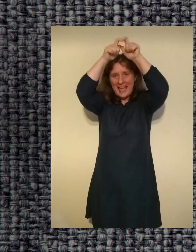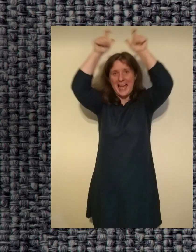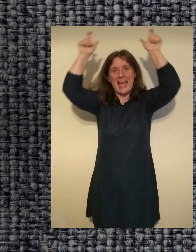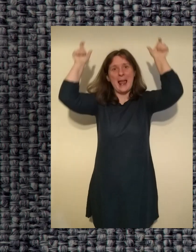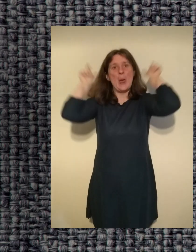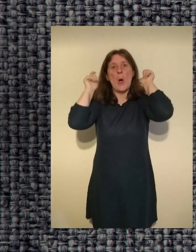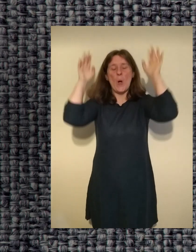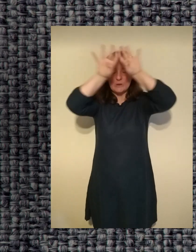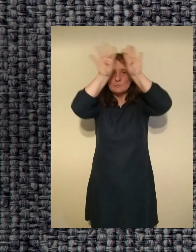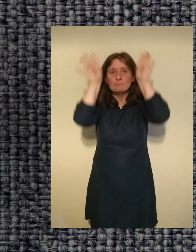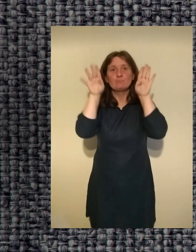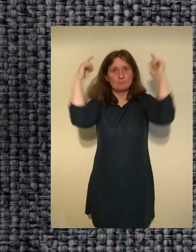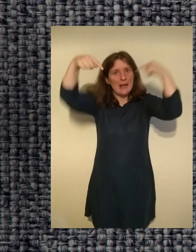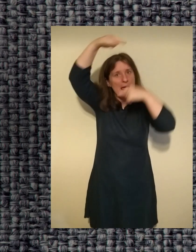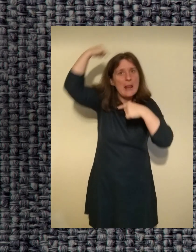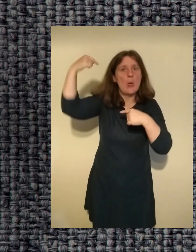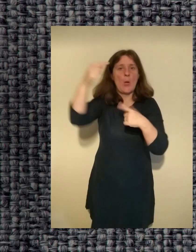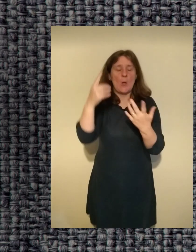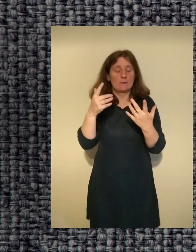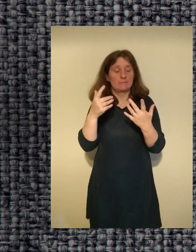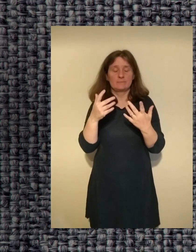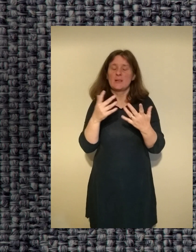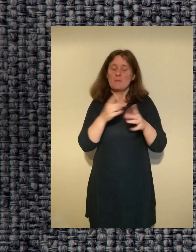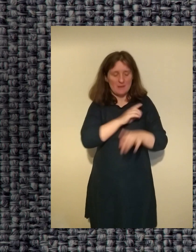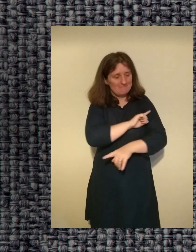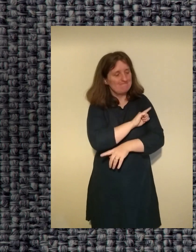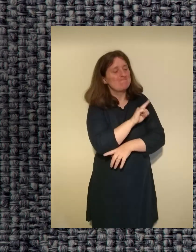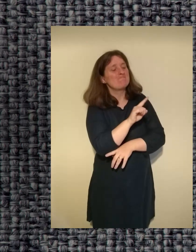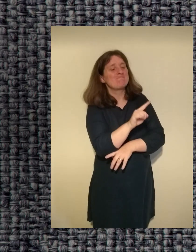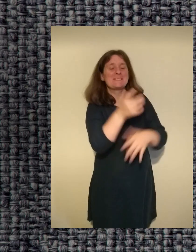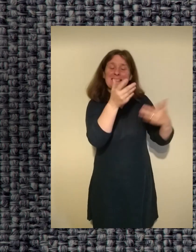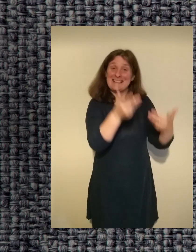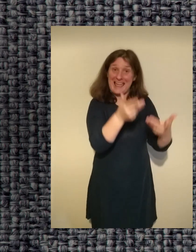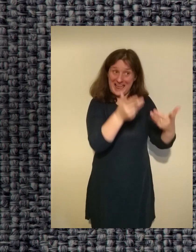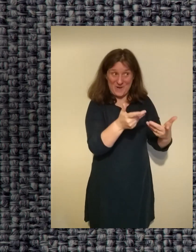be portrayed with halos, by this time in the history of religious art there is much more